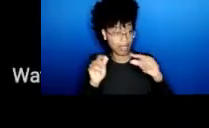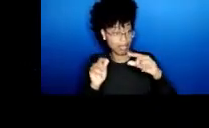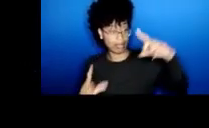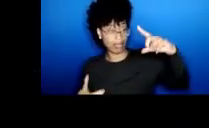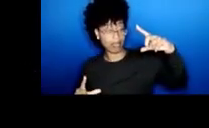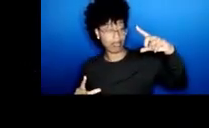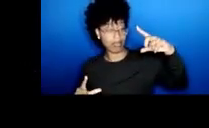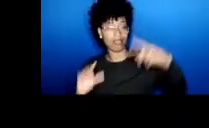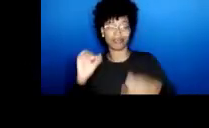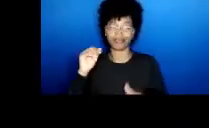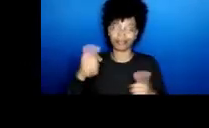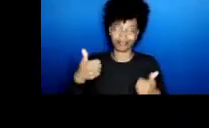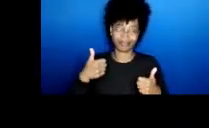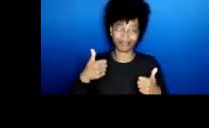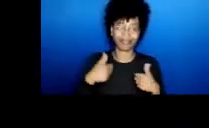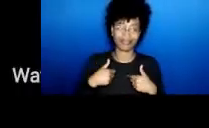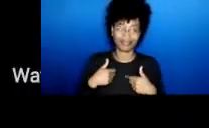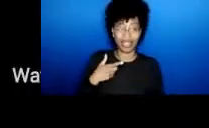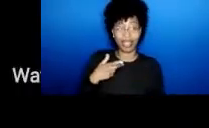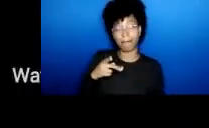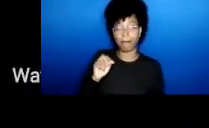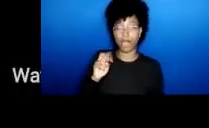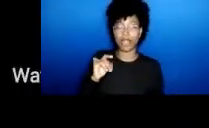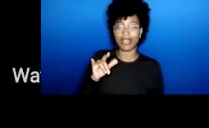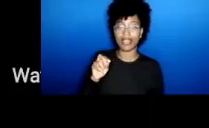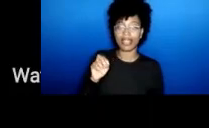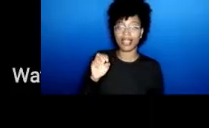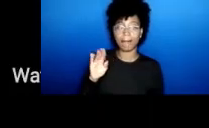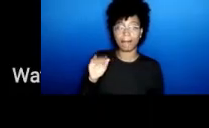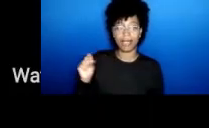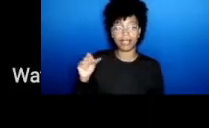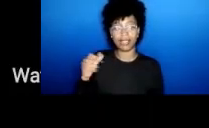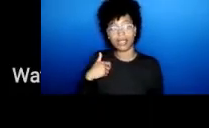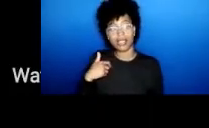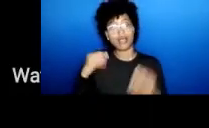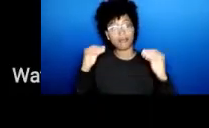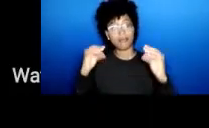07:10:12 >> SPEAKER: Hi. I'm Pauline Voss, Professor at the University of Minnesota.